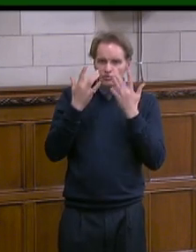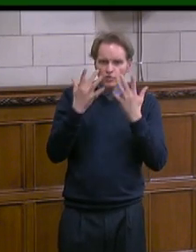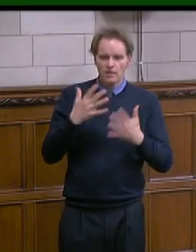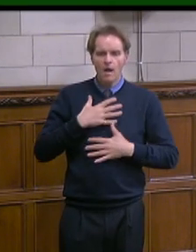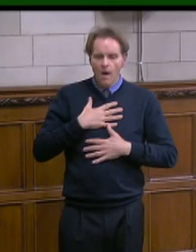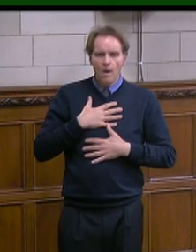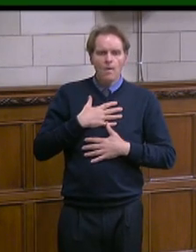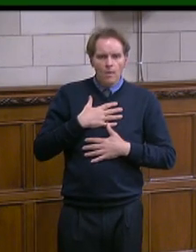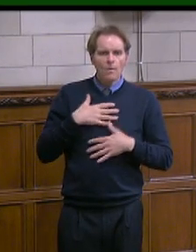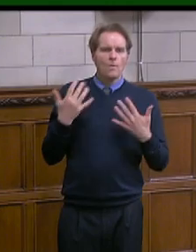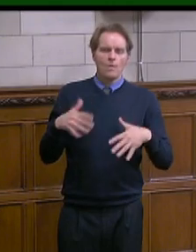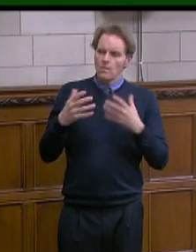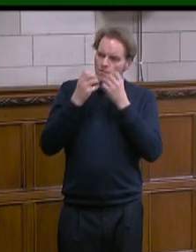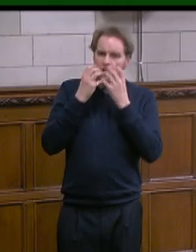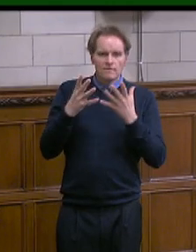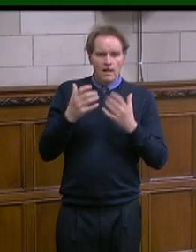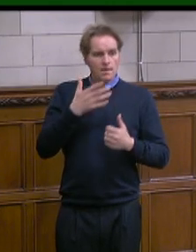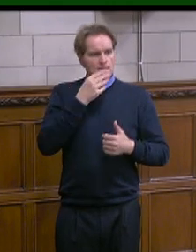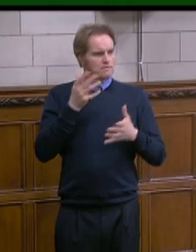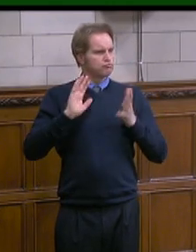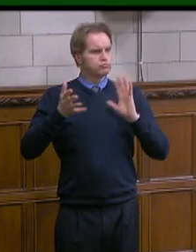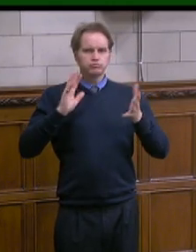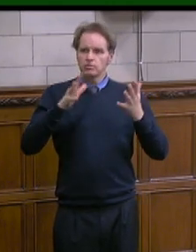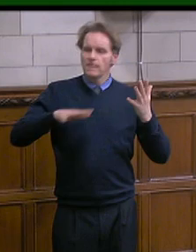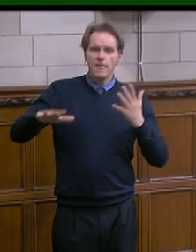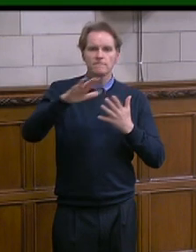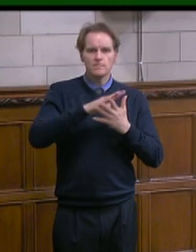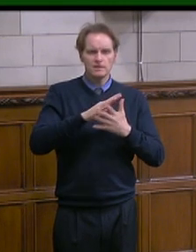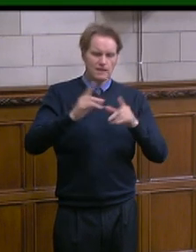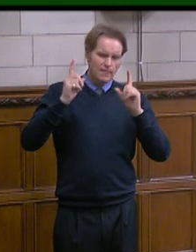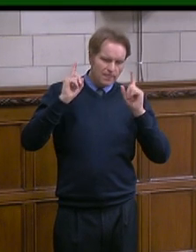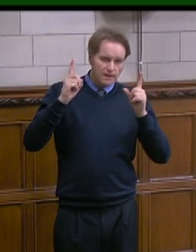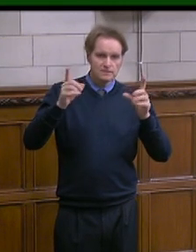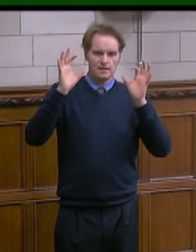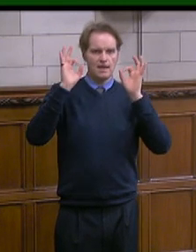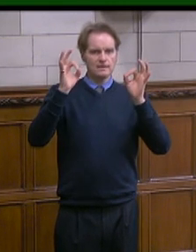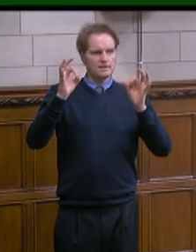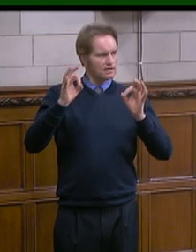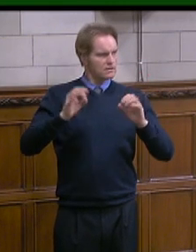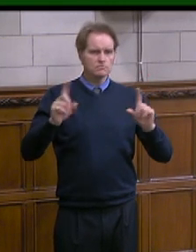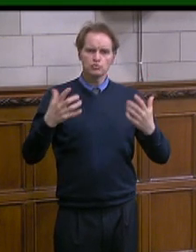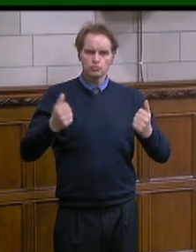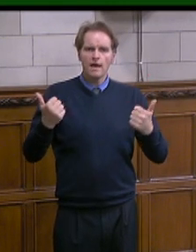moved by it, or not to feel inspired that that is exactly the kind of society we should have.